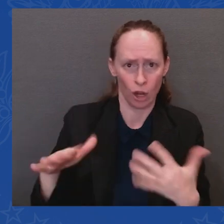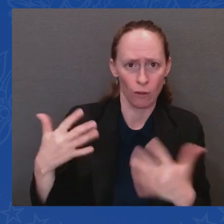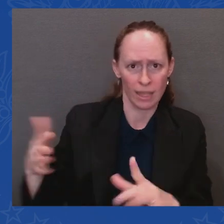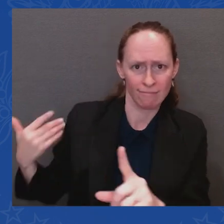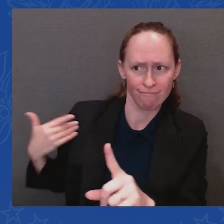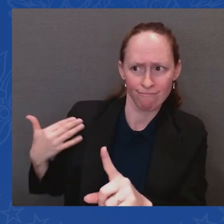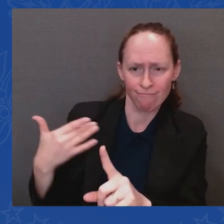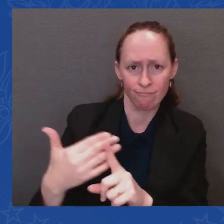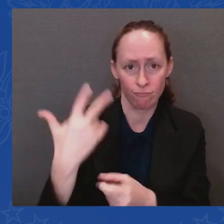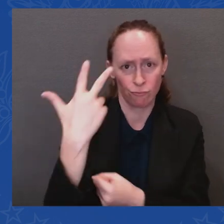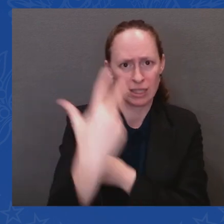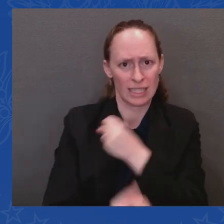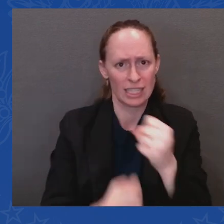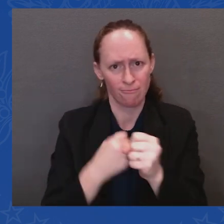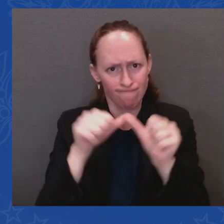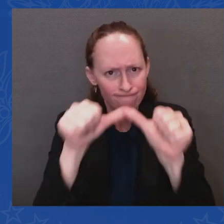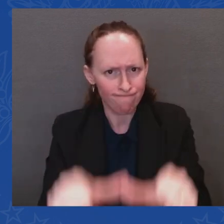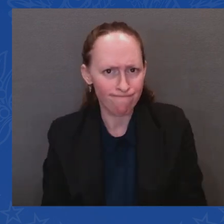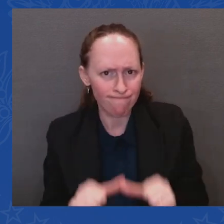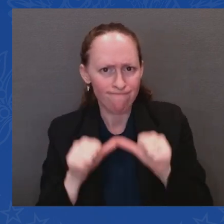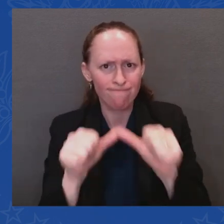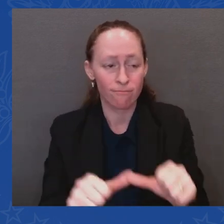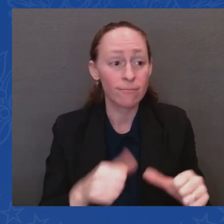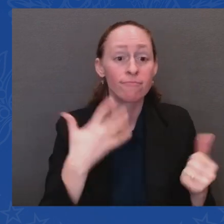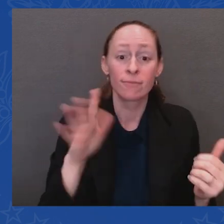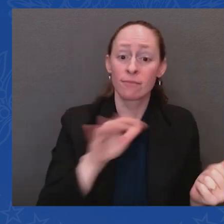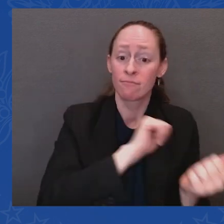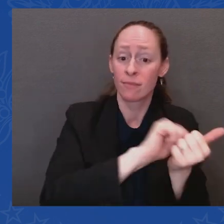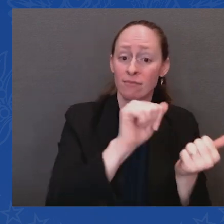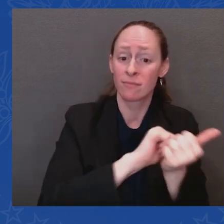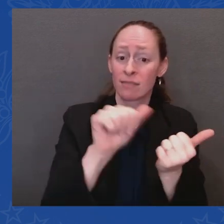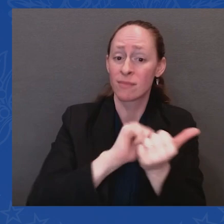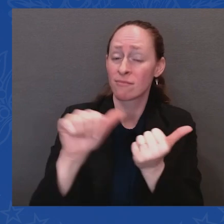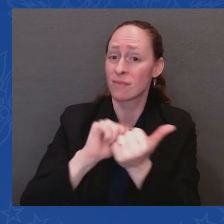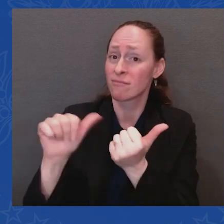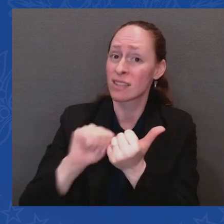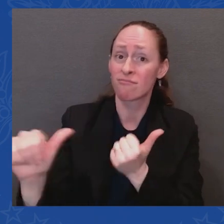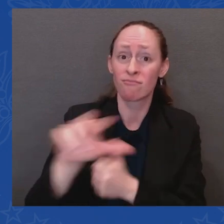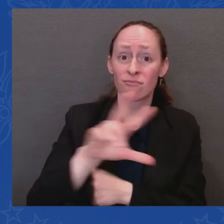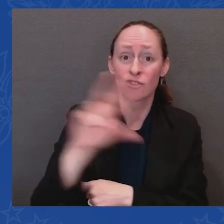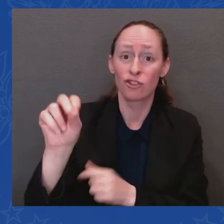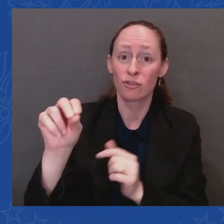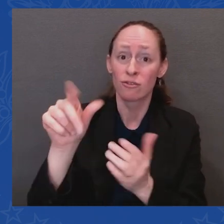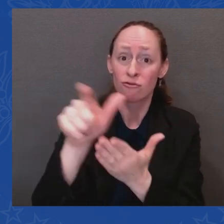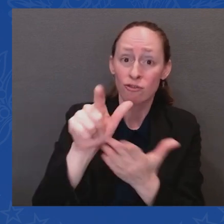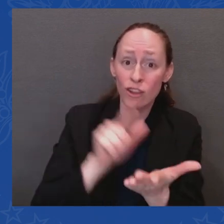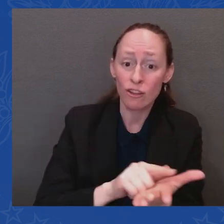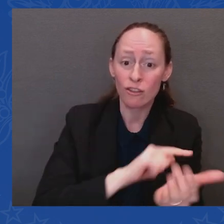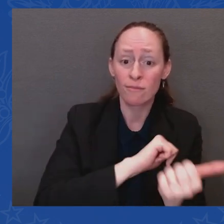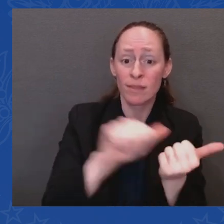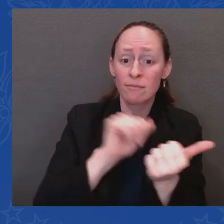passing more than 30 bipartisan laws to support our veterans and their families, caregivers, and survivors.